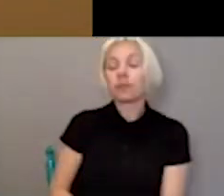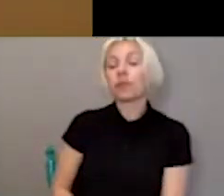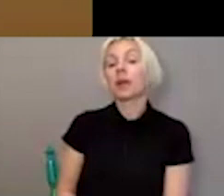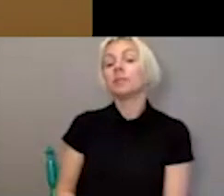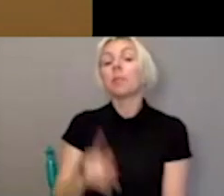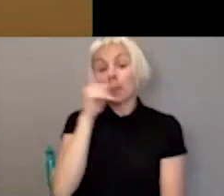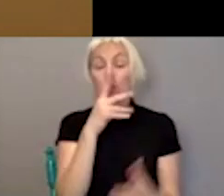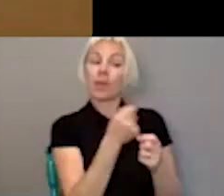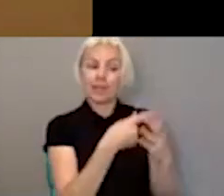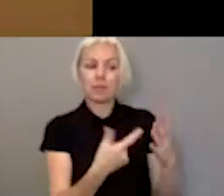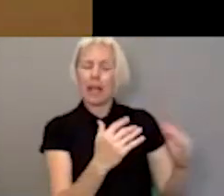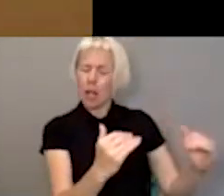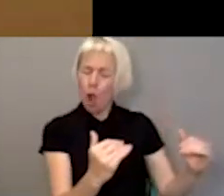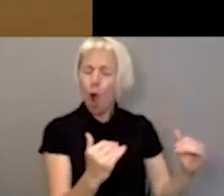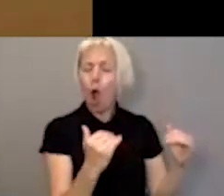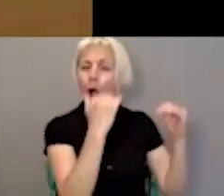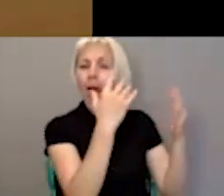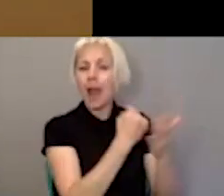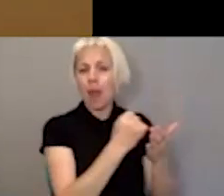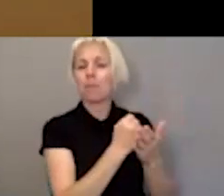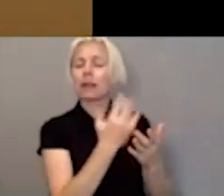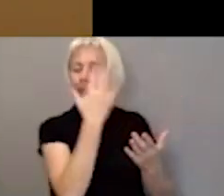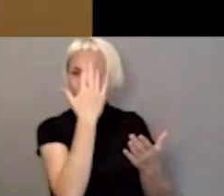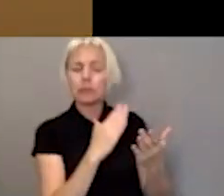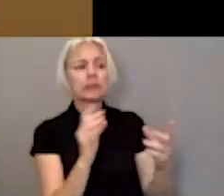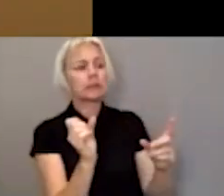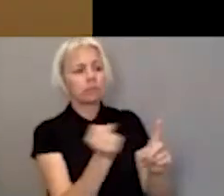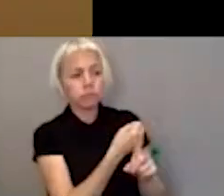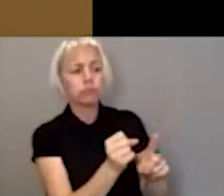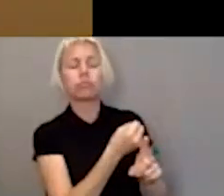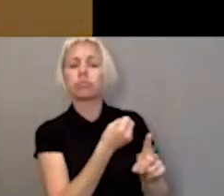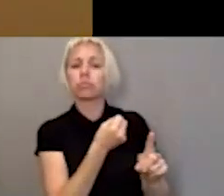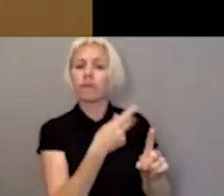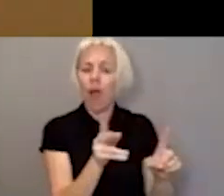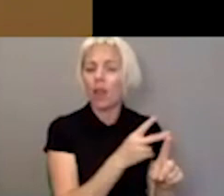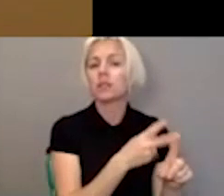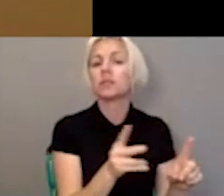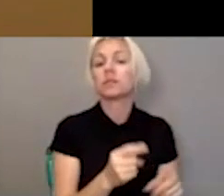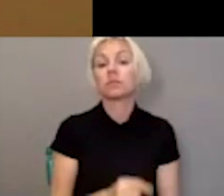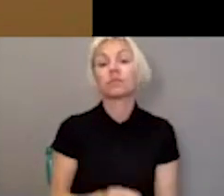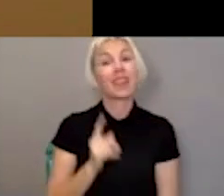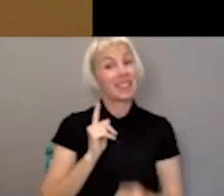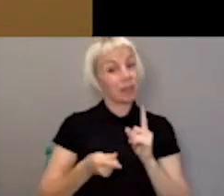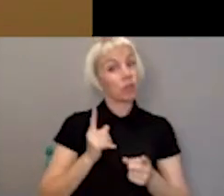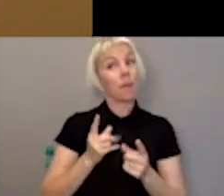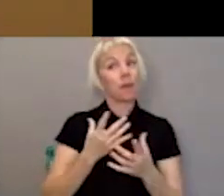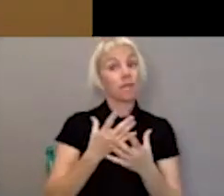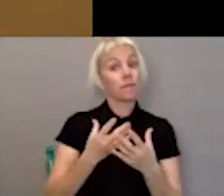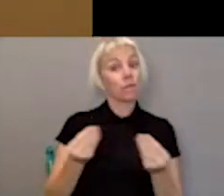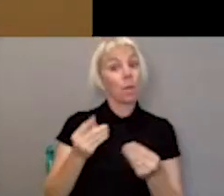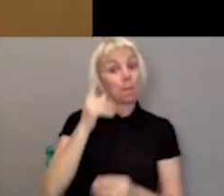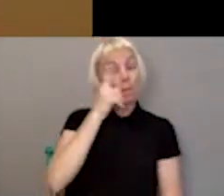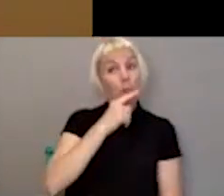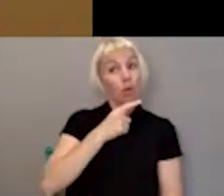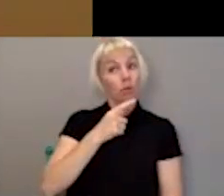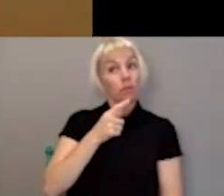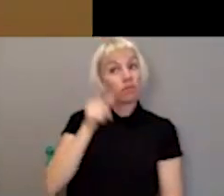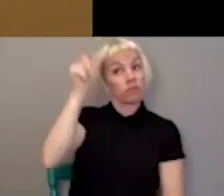and in some cases, from people that they are supposed to trust, carers, support workers.